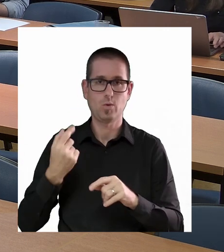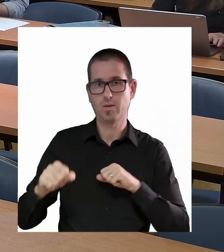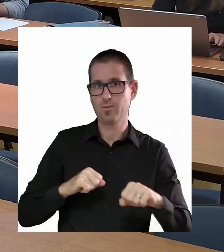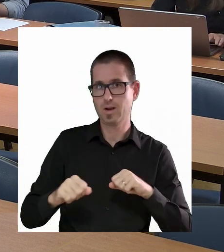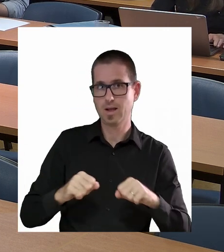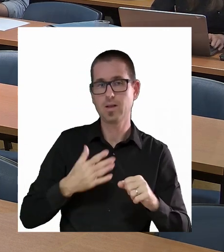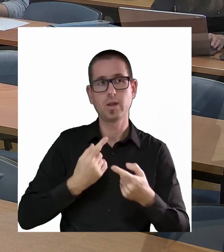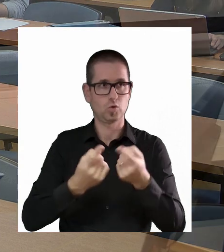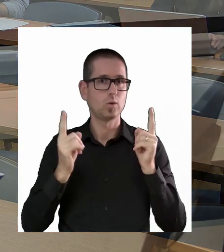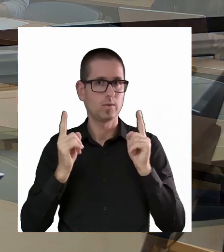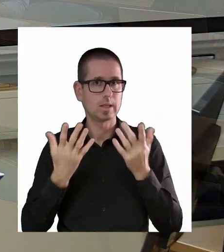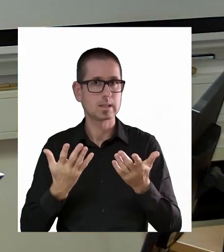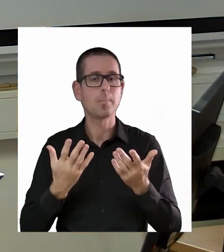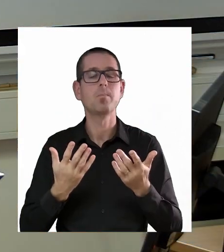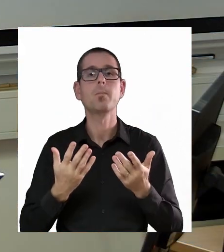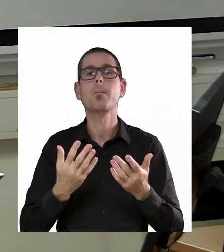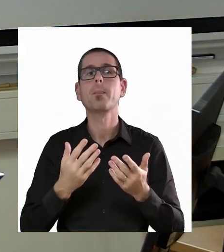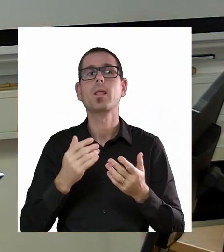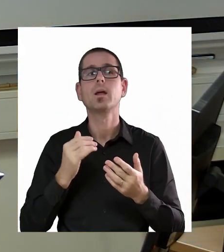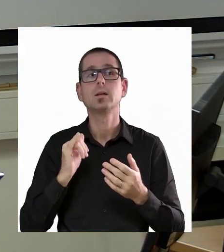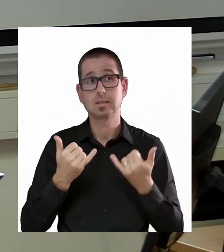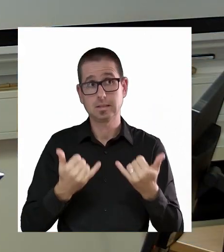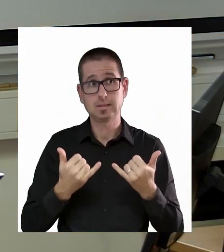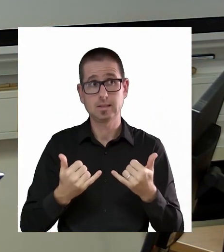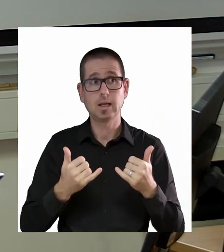university, 3 million Turkish liras. And right now we have the infrastructure